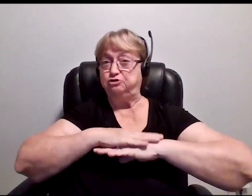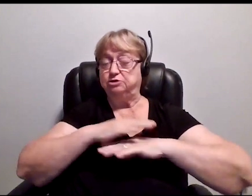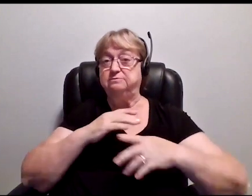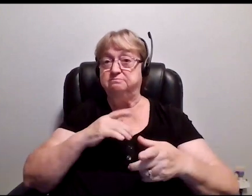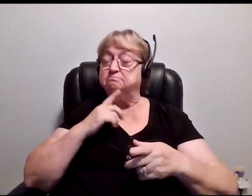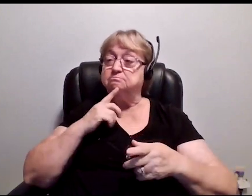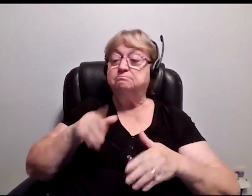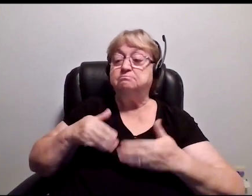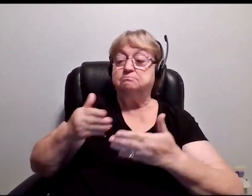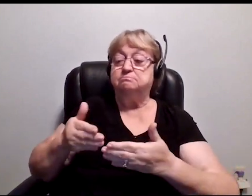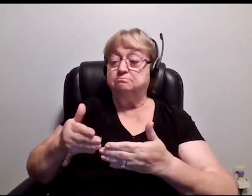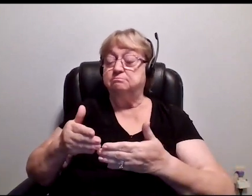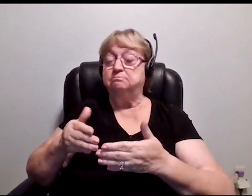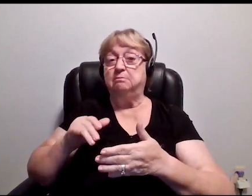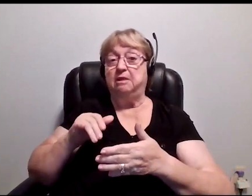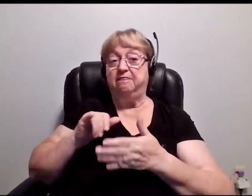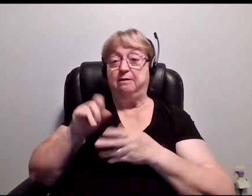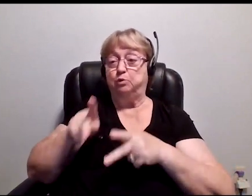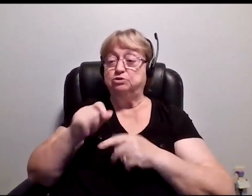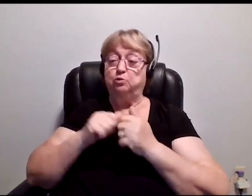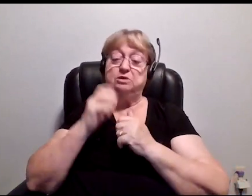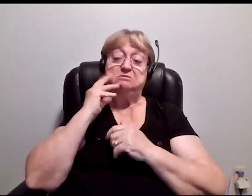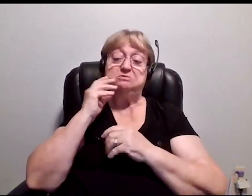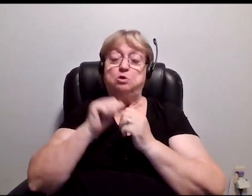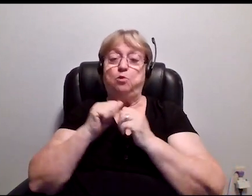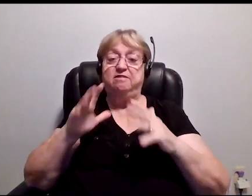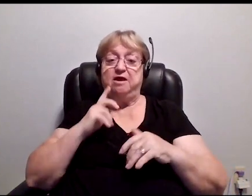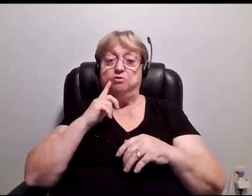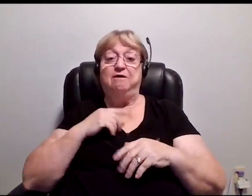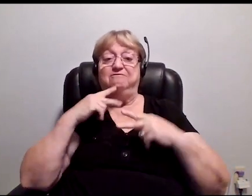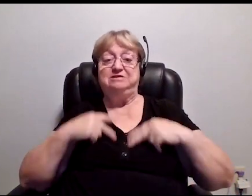without a person needing to be physically there or to physically operate the workstation.